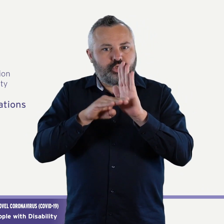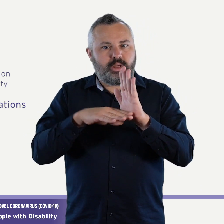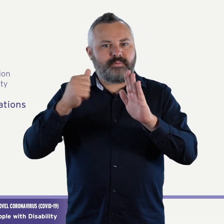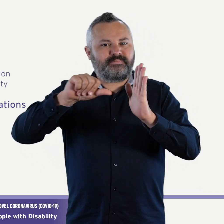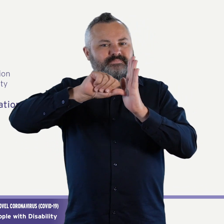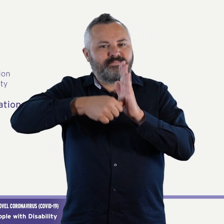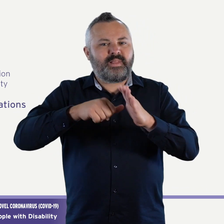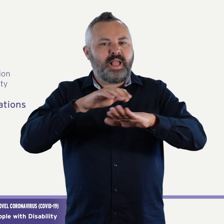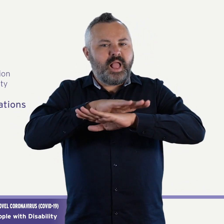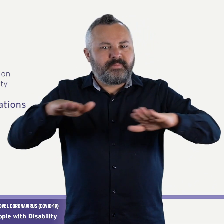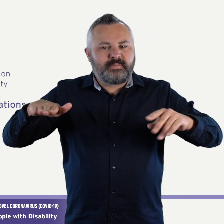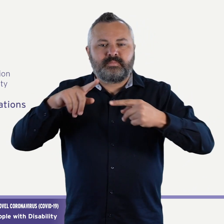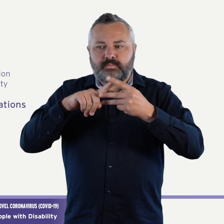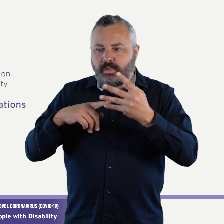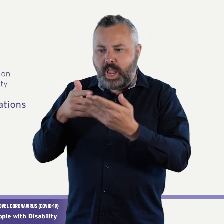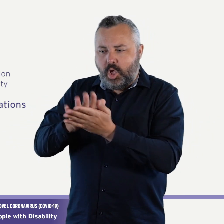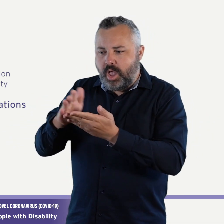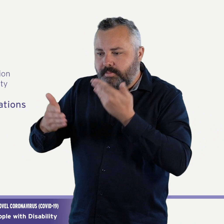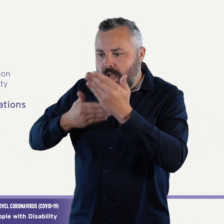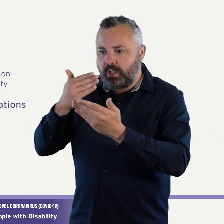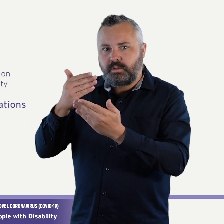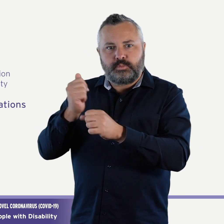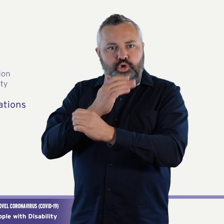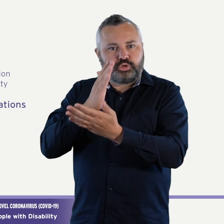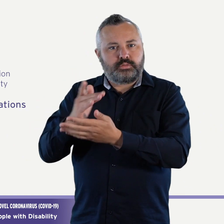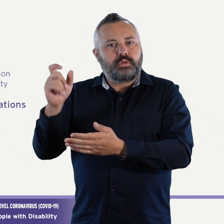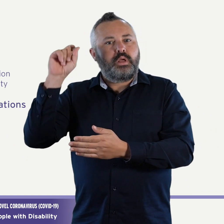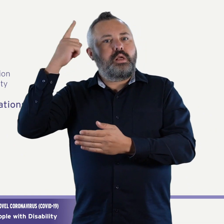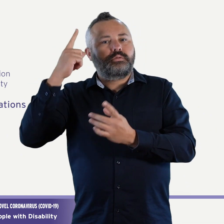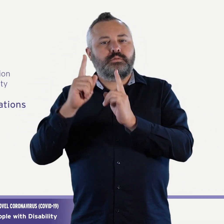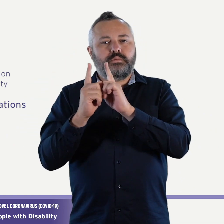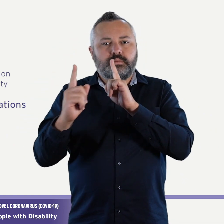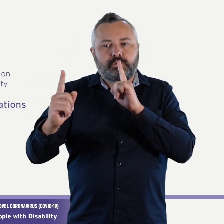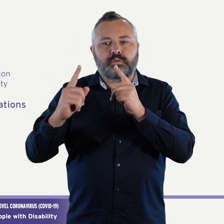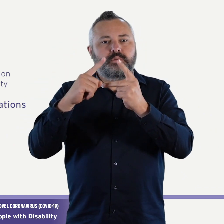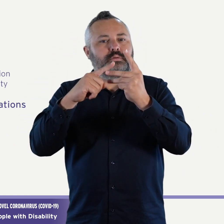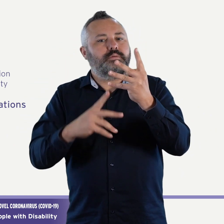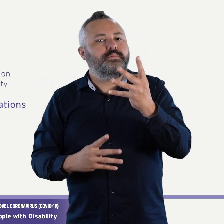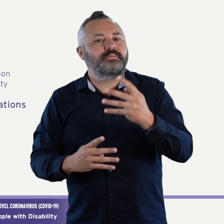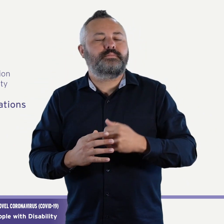understand national restrictions, including the importance of physical distancing.